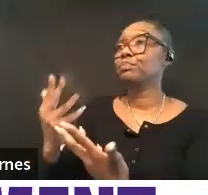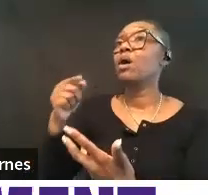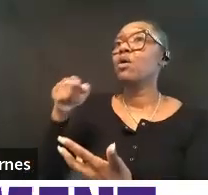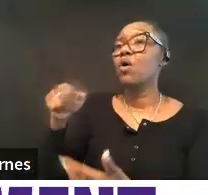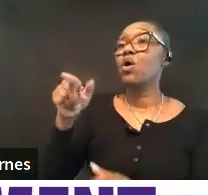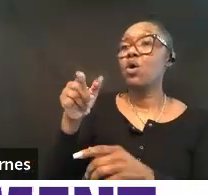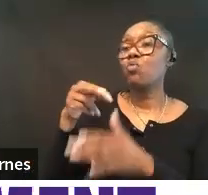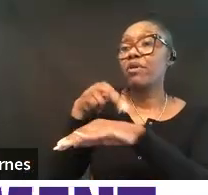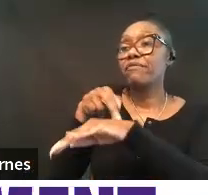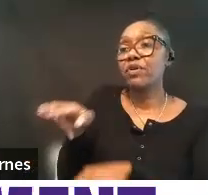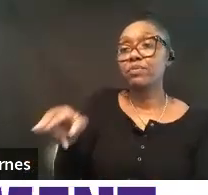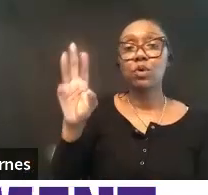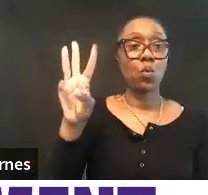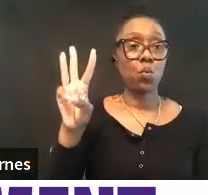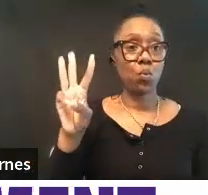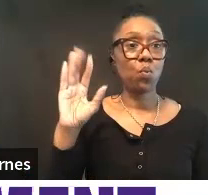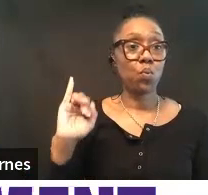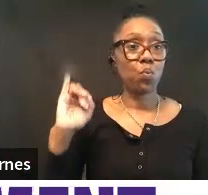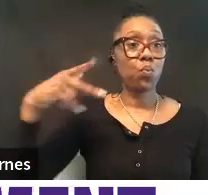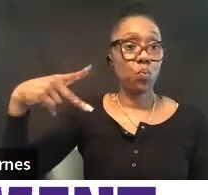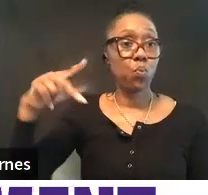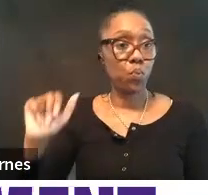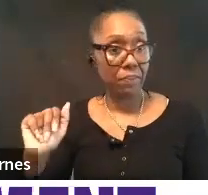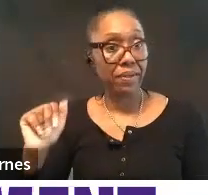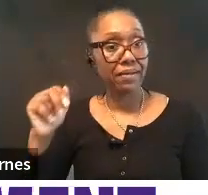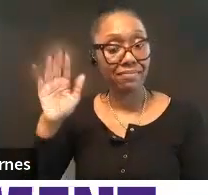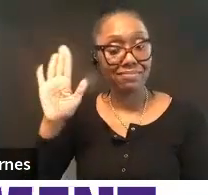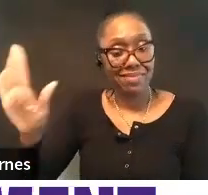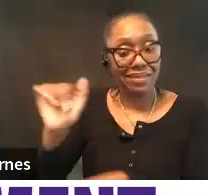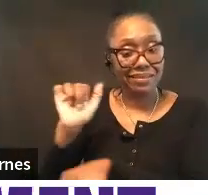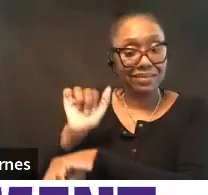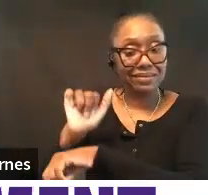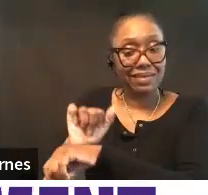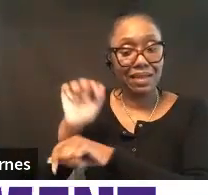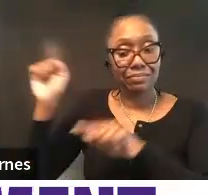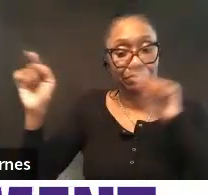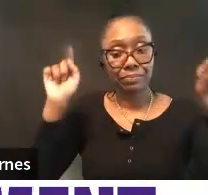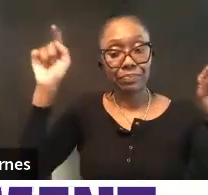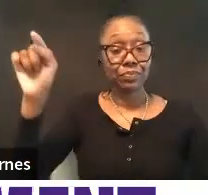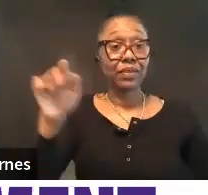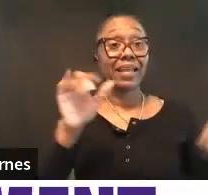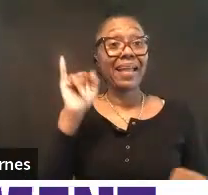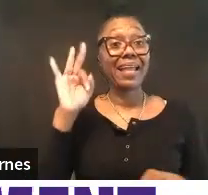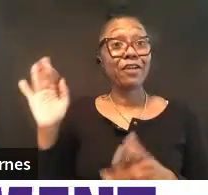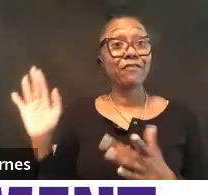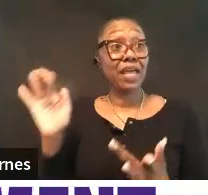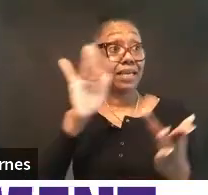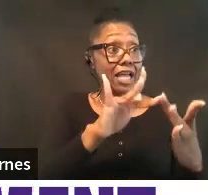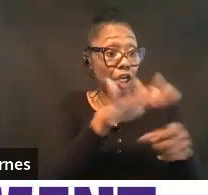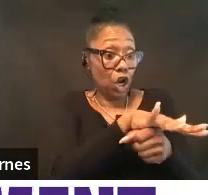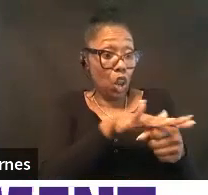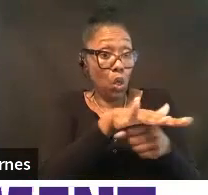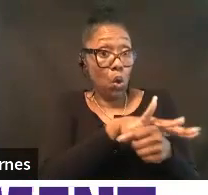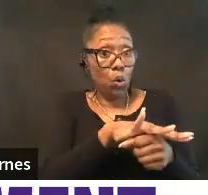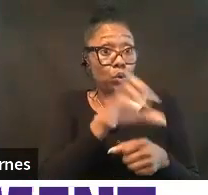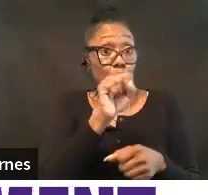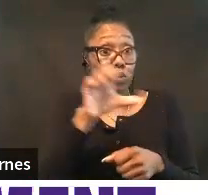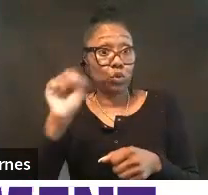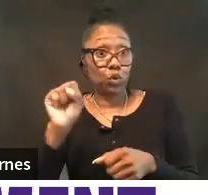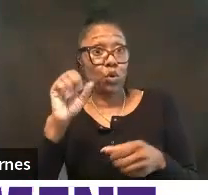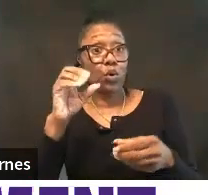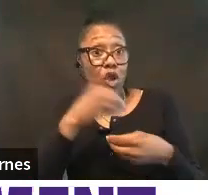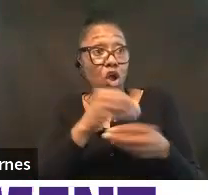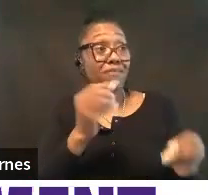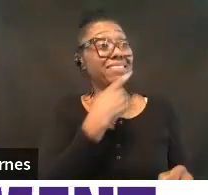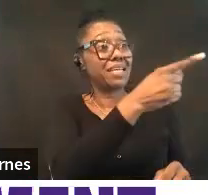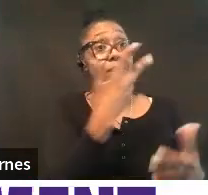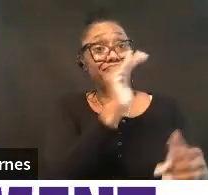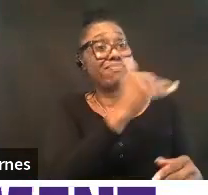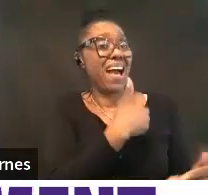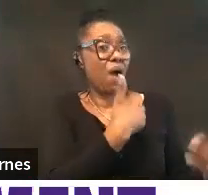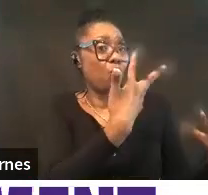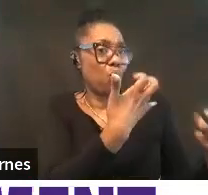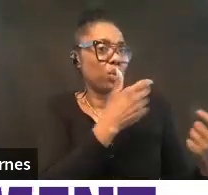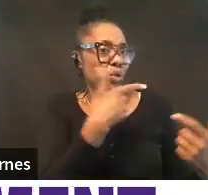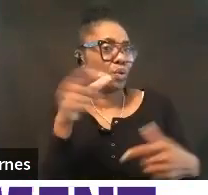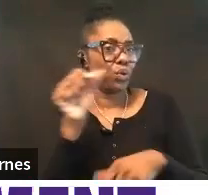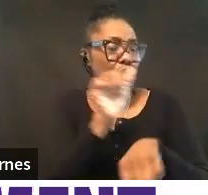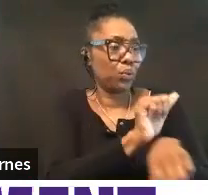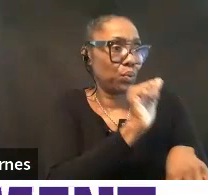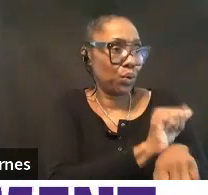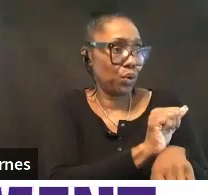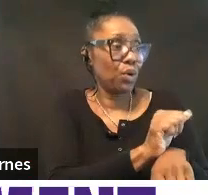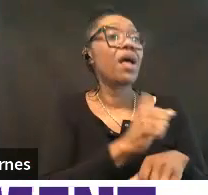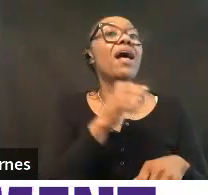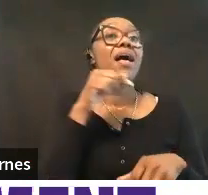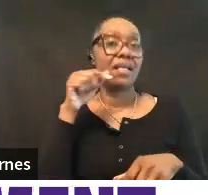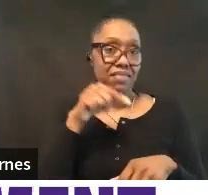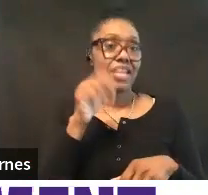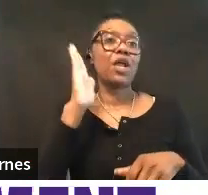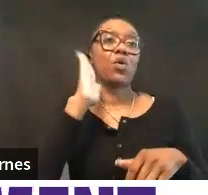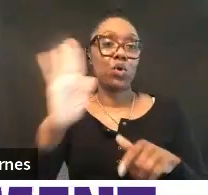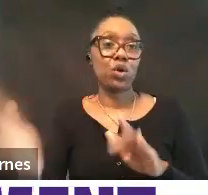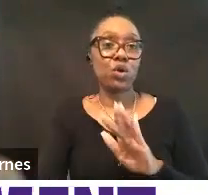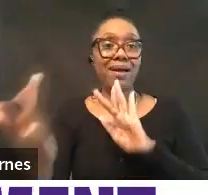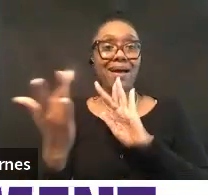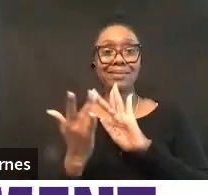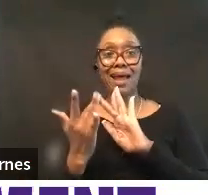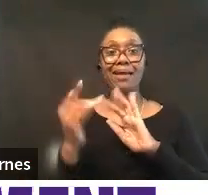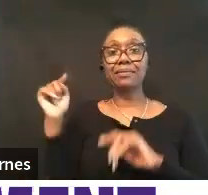That's how most of the of the referrals are generated for our programs. If they contact their local social security office and tell them they have an interest in employment with these benefits, they'll be directed to contact us.